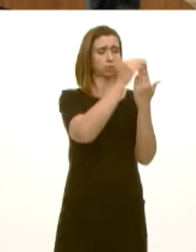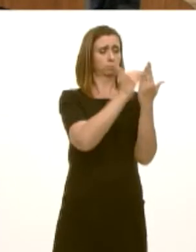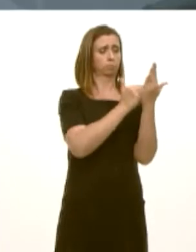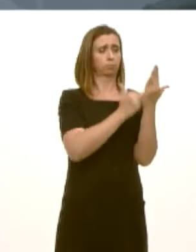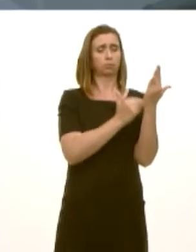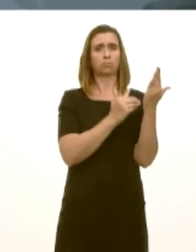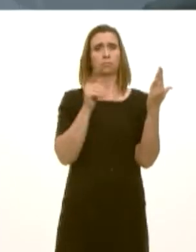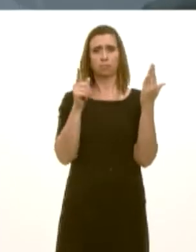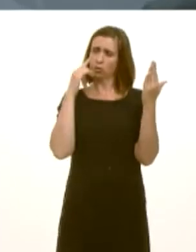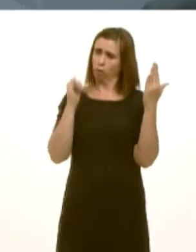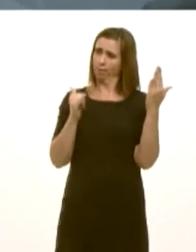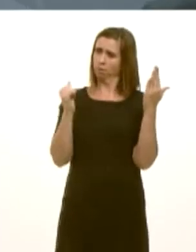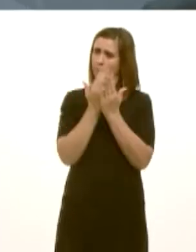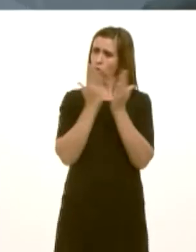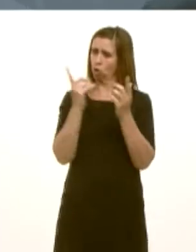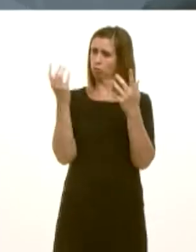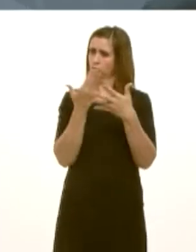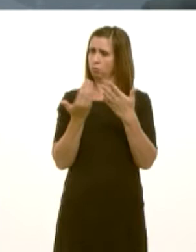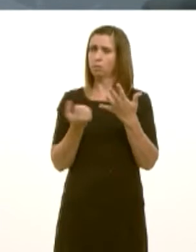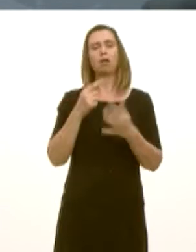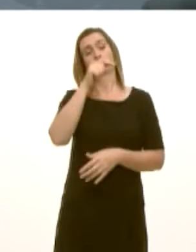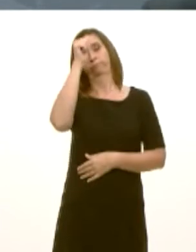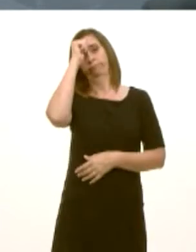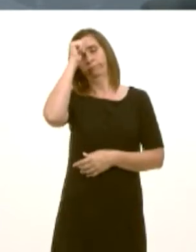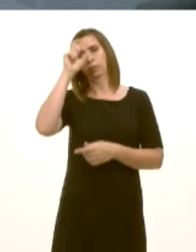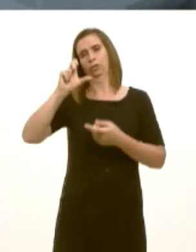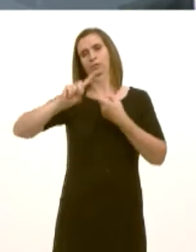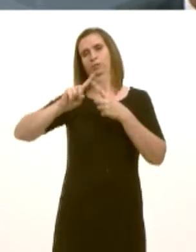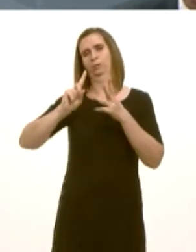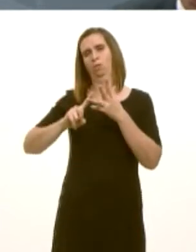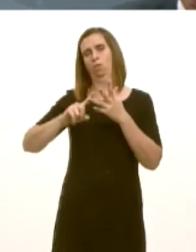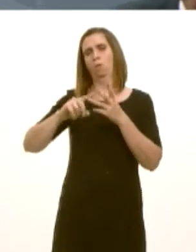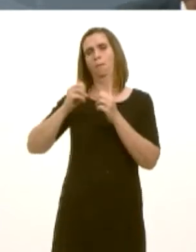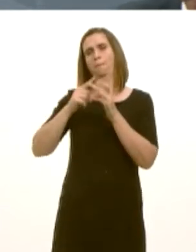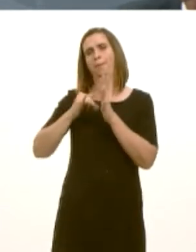As you are very aware, the chief executive of Betsi Cadwaladr has been suspended.